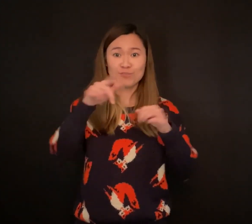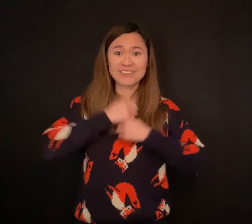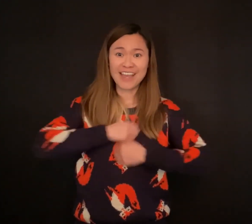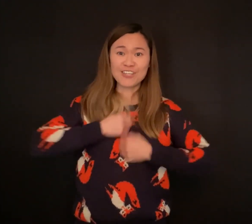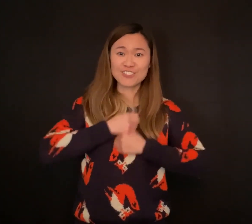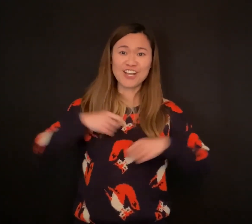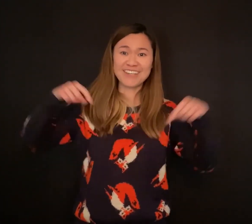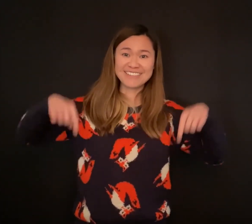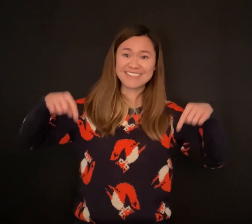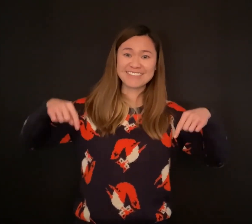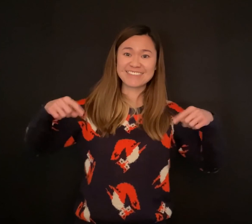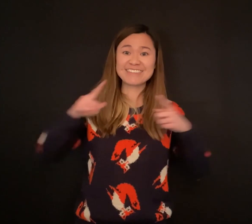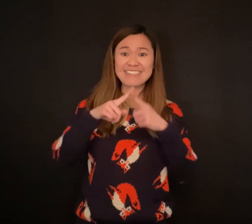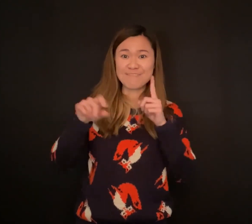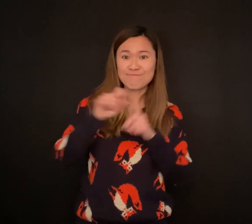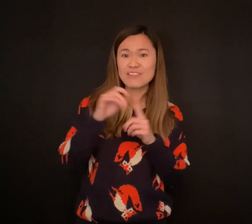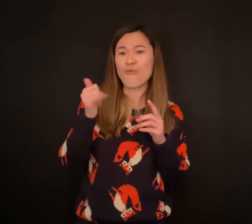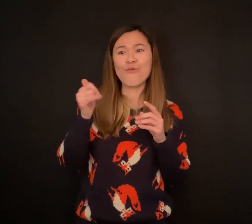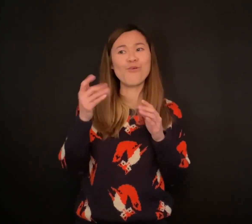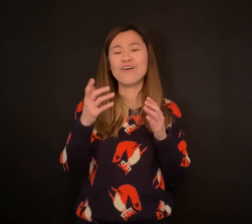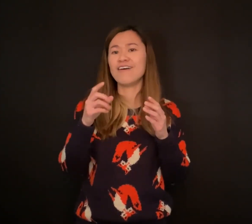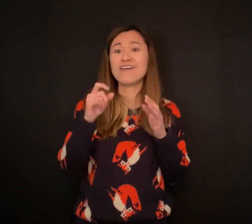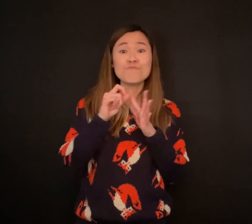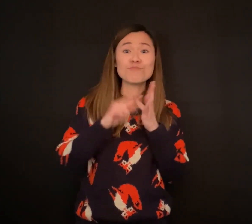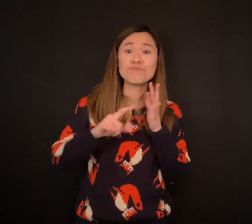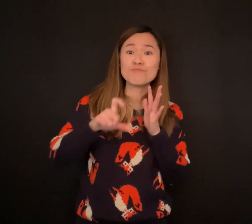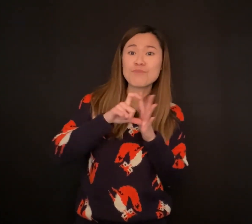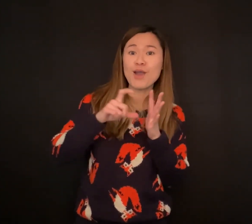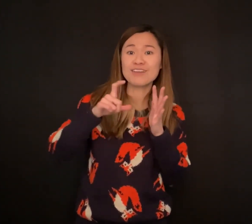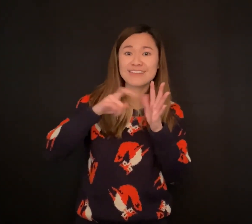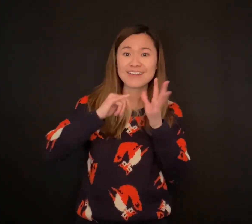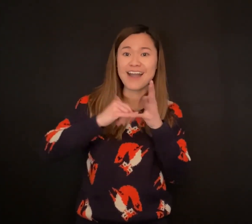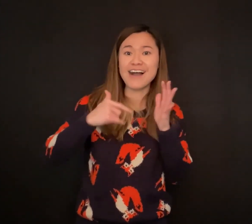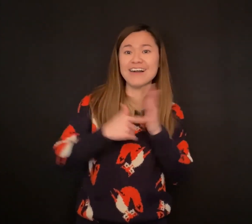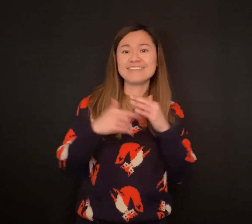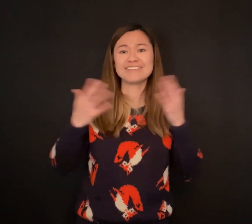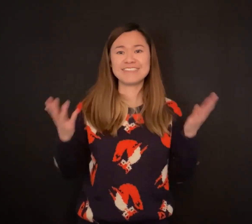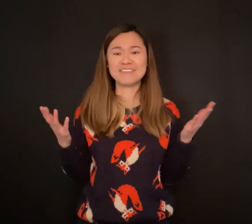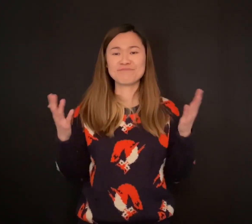Hopefully enjoyed this podcast episode.